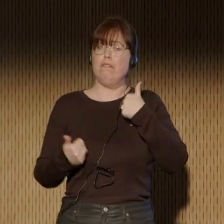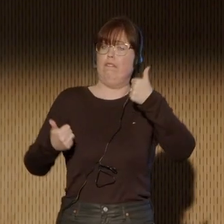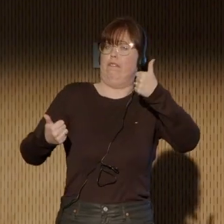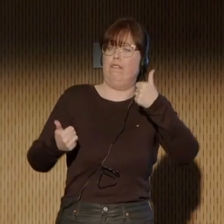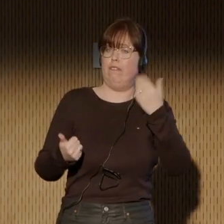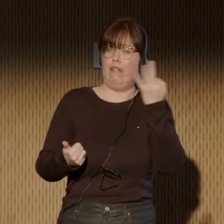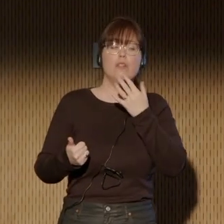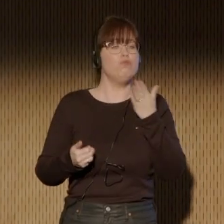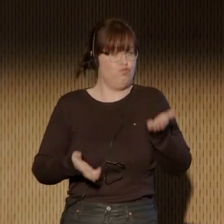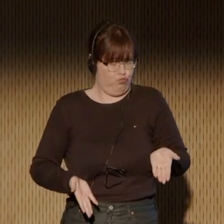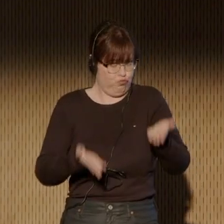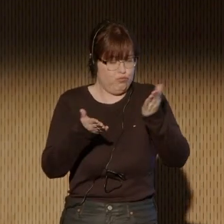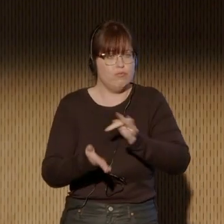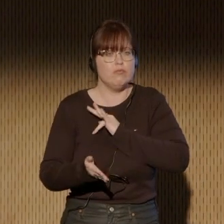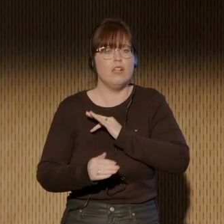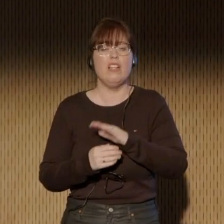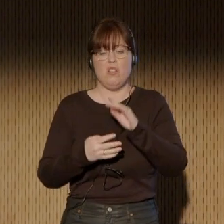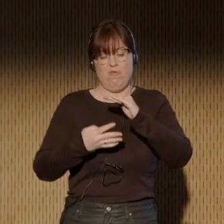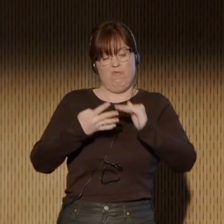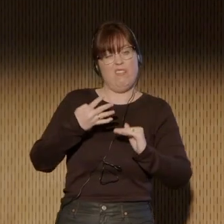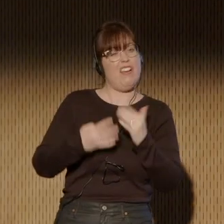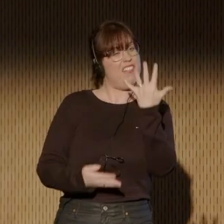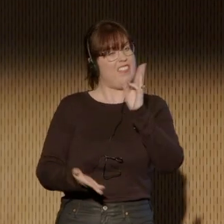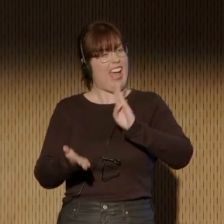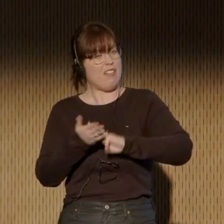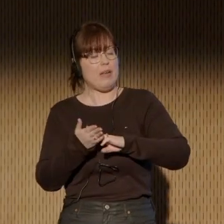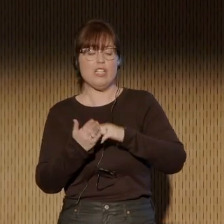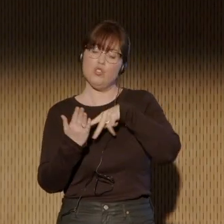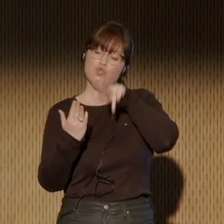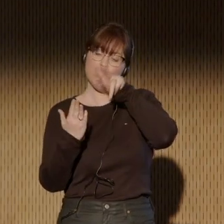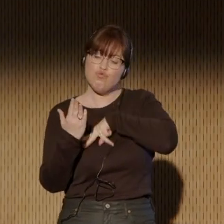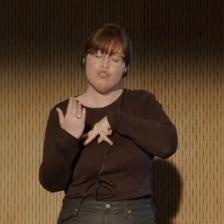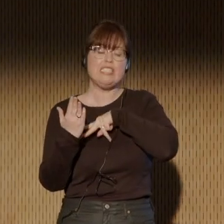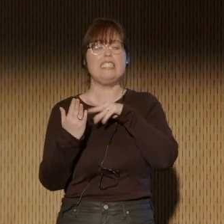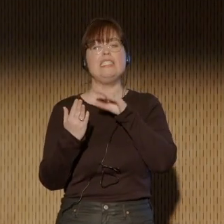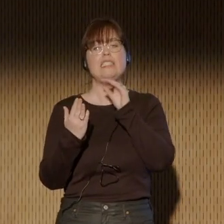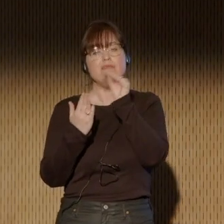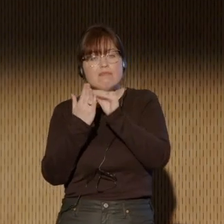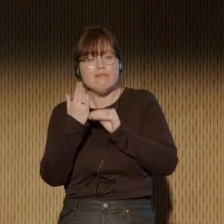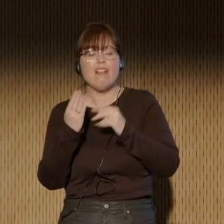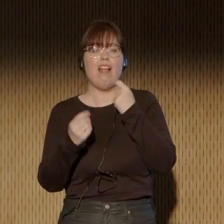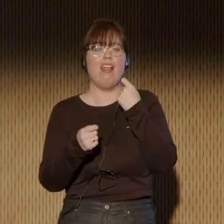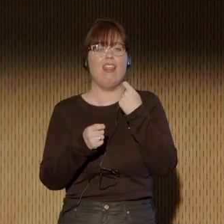please do so. We'll give you about five minutes to go through that, and then we really want to